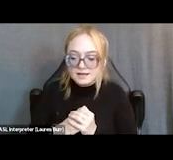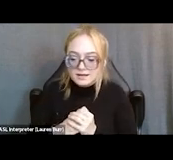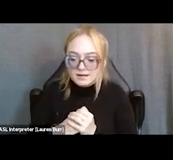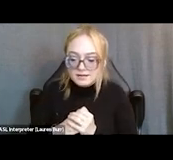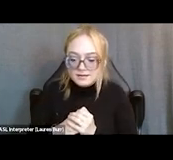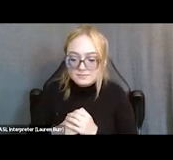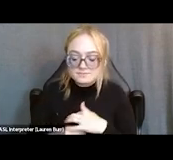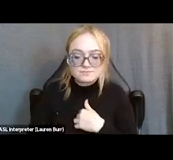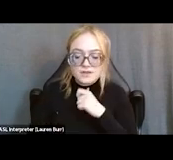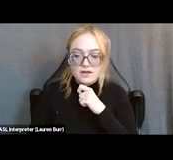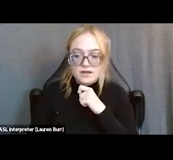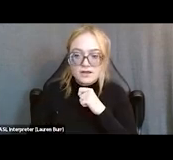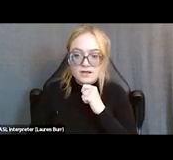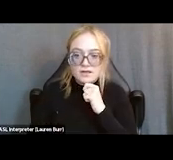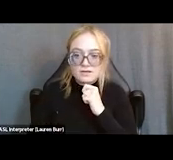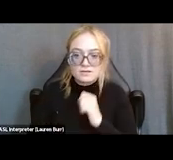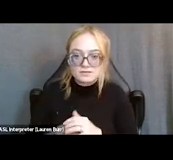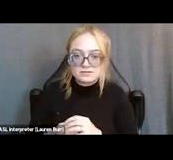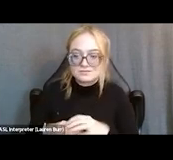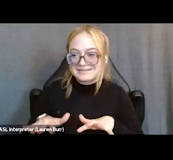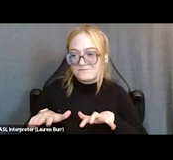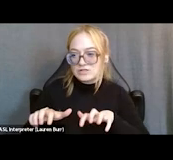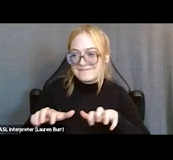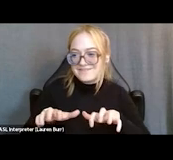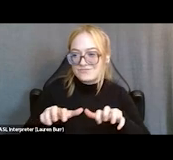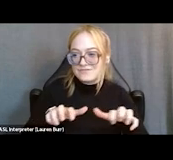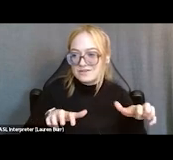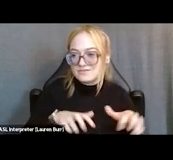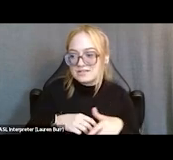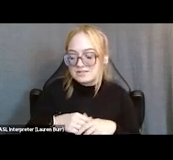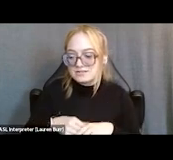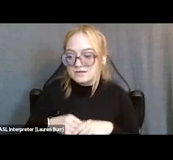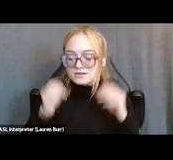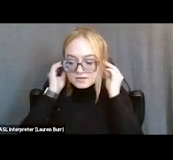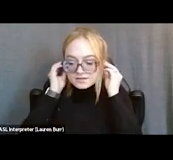I don't have stay where I wanna stay. I can go to home, if I wanna go.